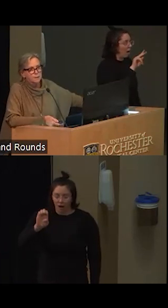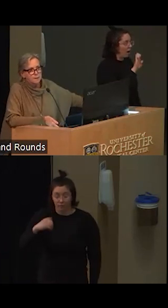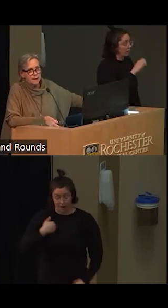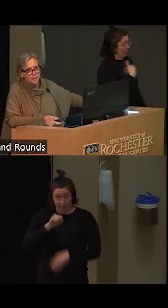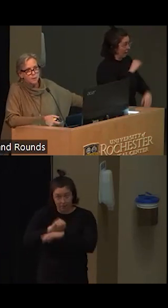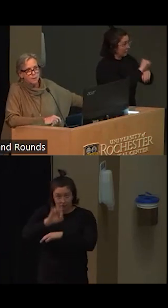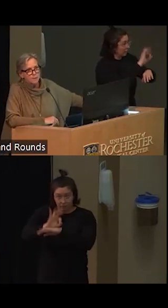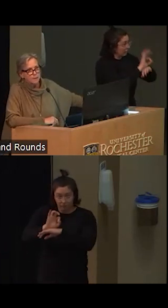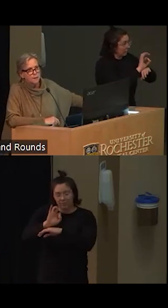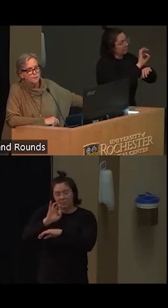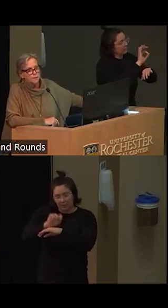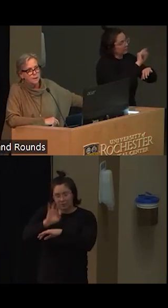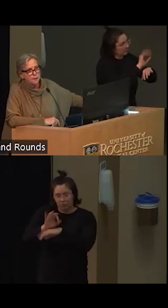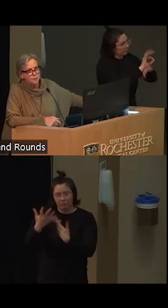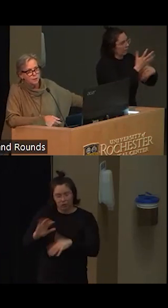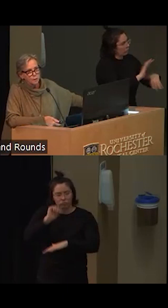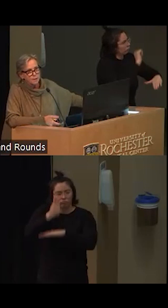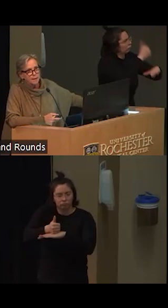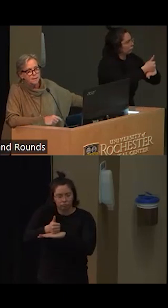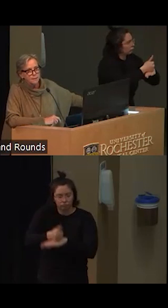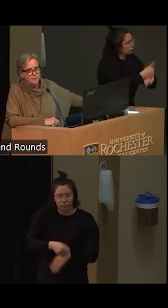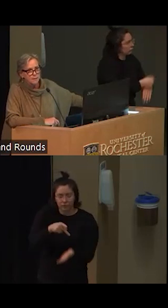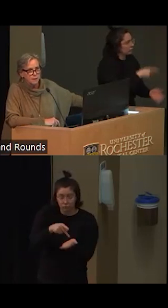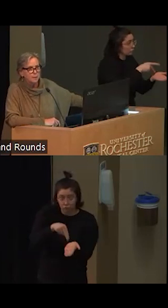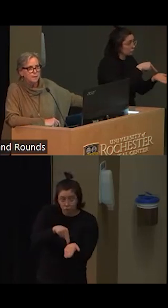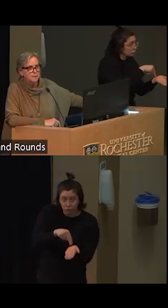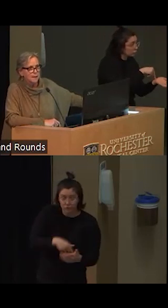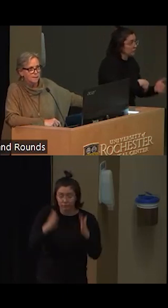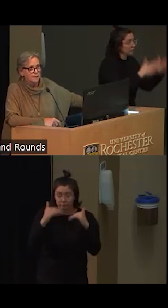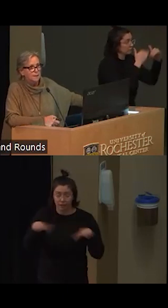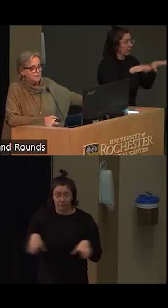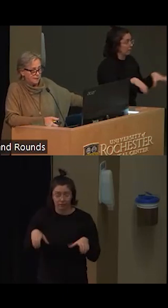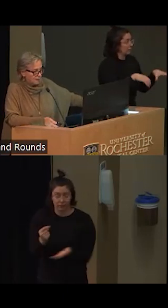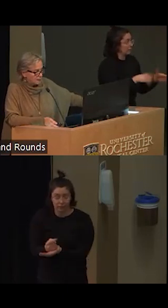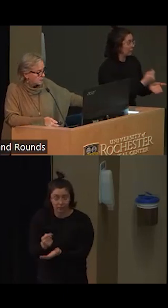was established representative of psychiatric nursing activities therapist and psychology